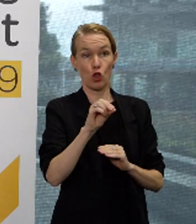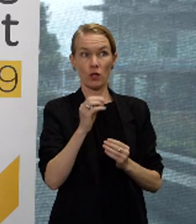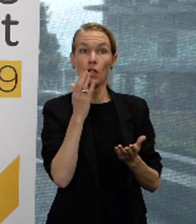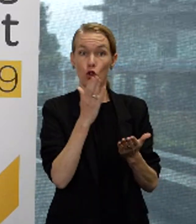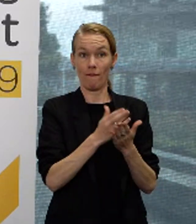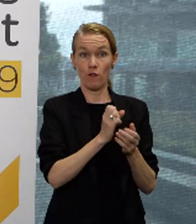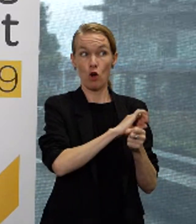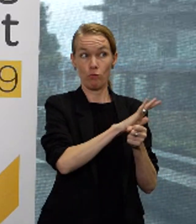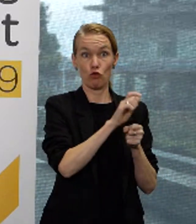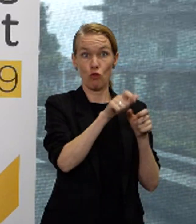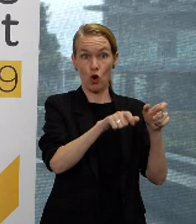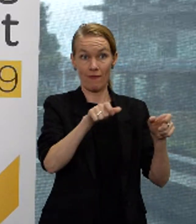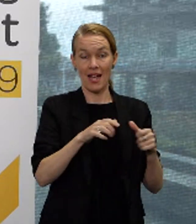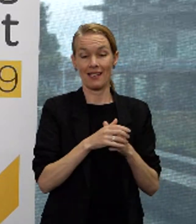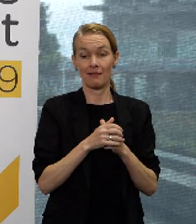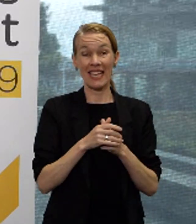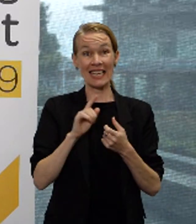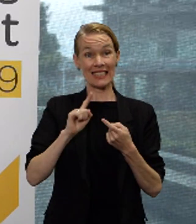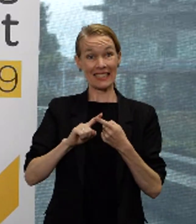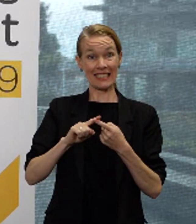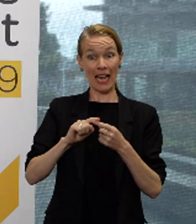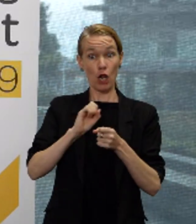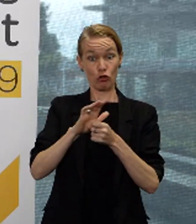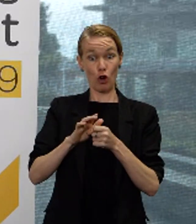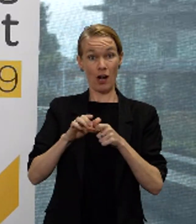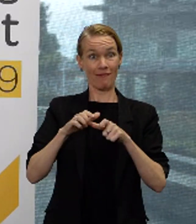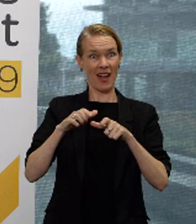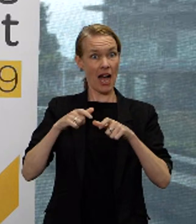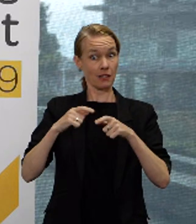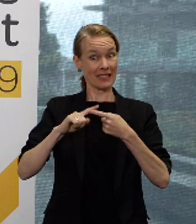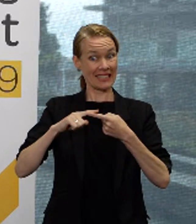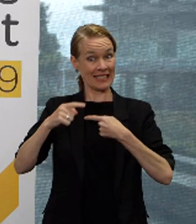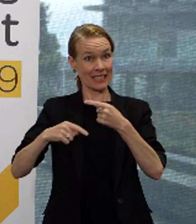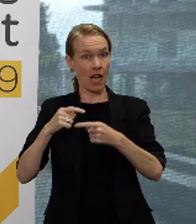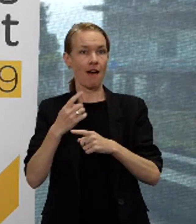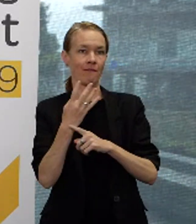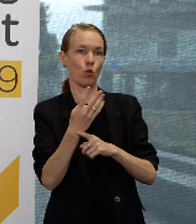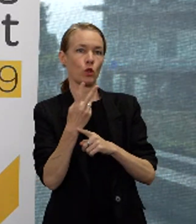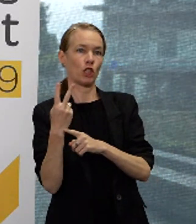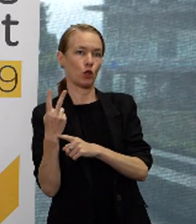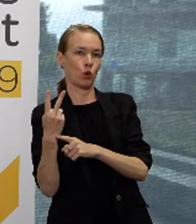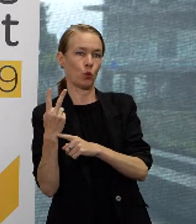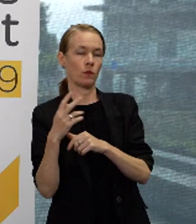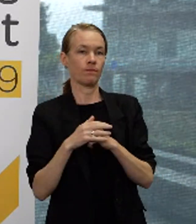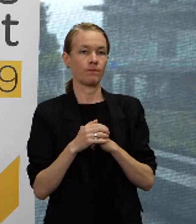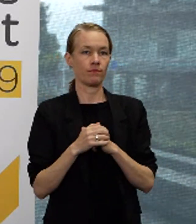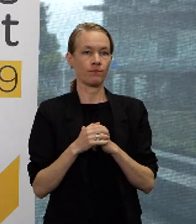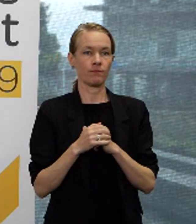And our total number of active cases is 42. A little more on the two new cases in managed isolation